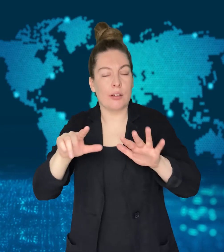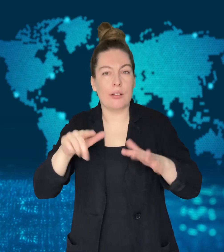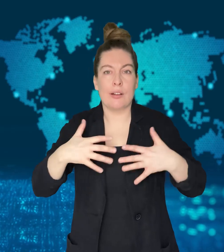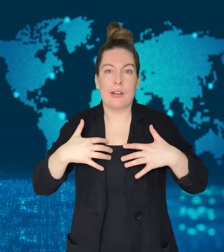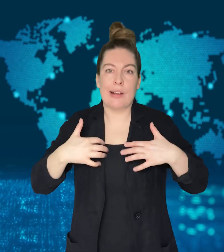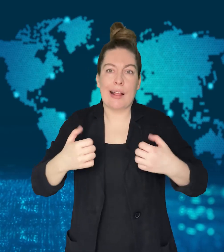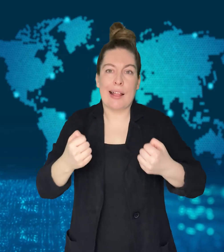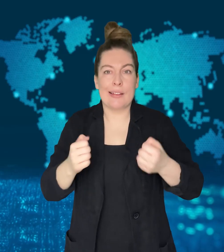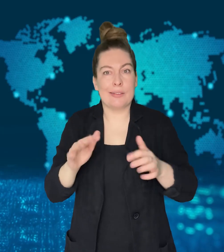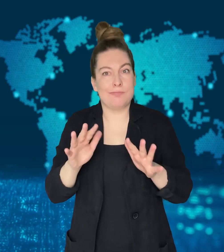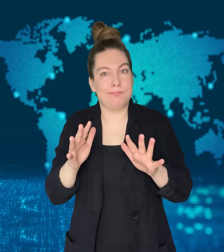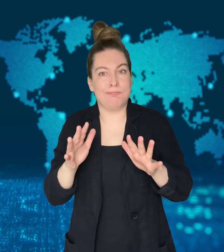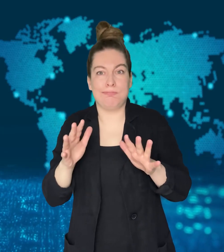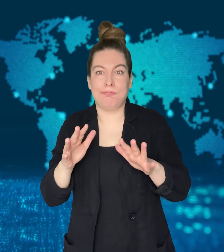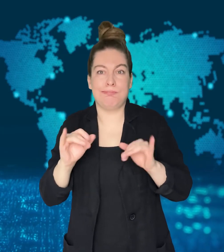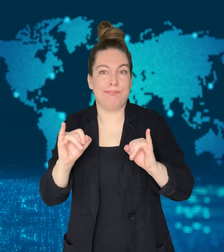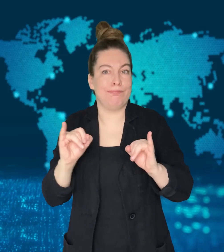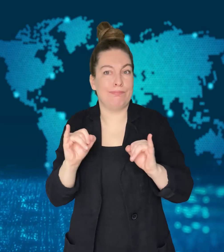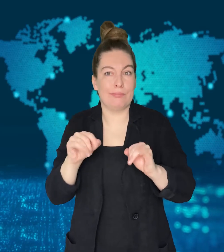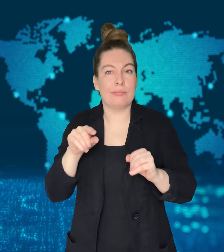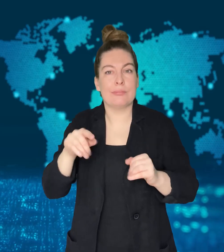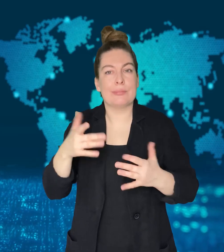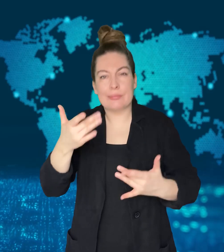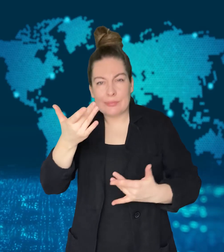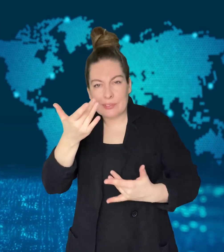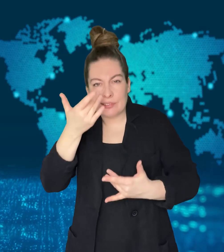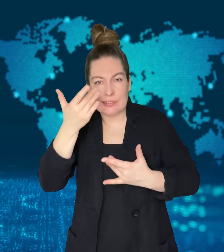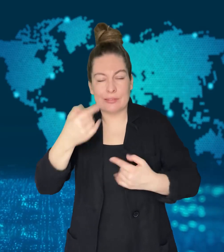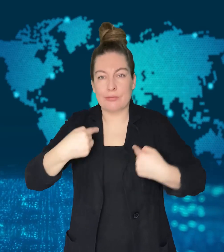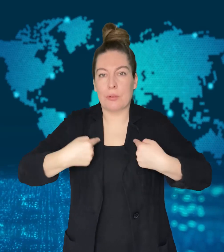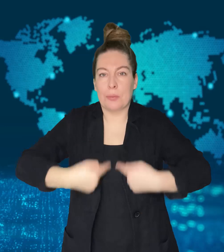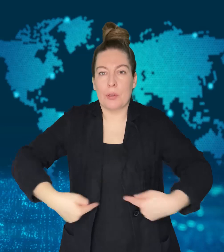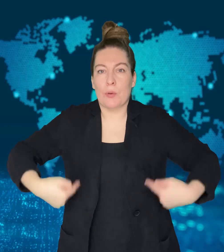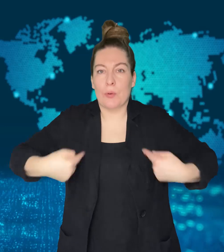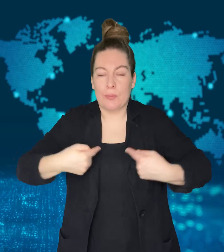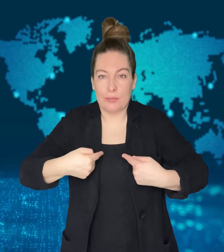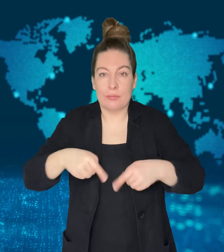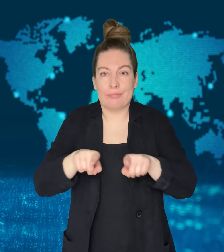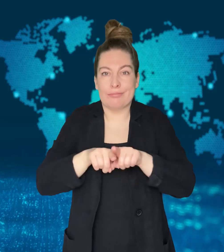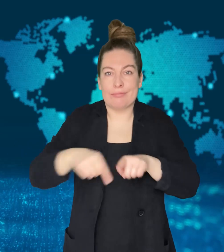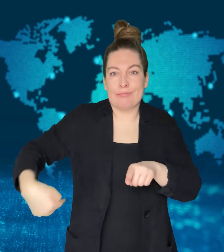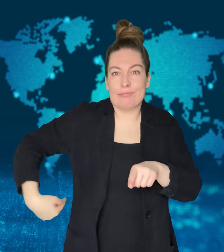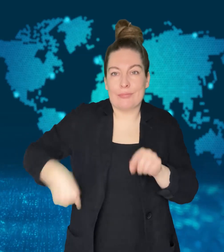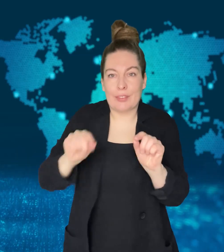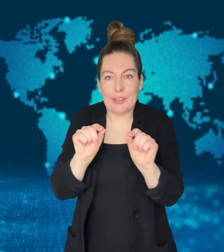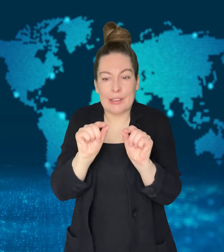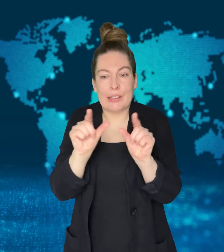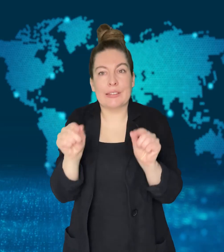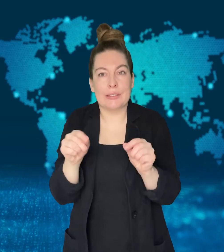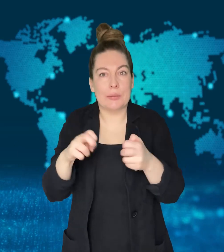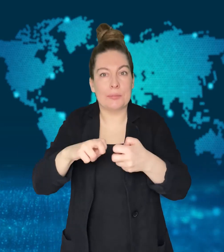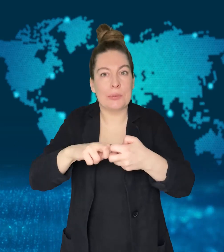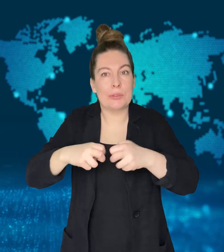in critical condition with both pneumonia and kidney issues.